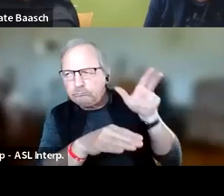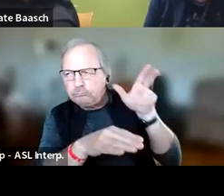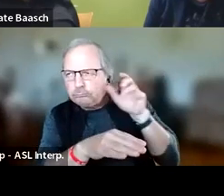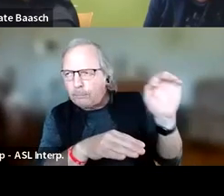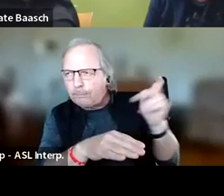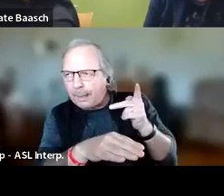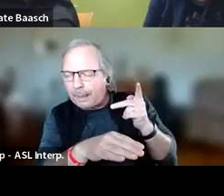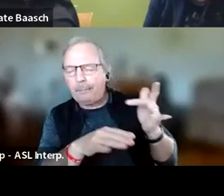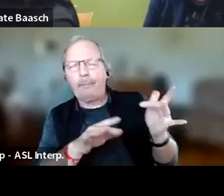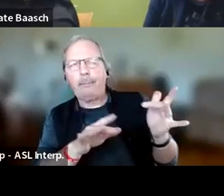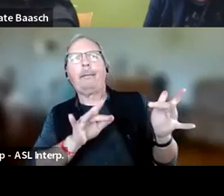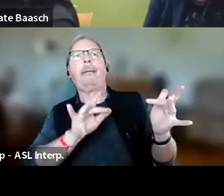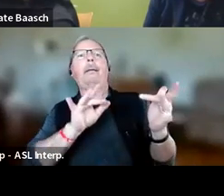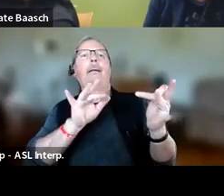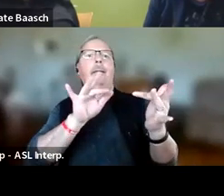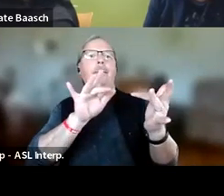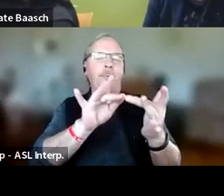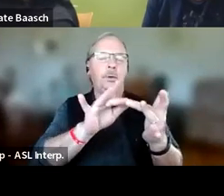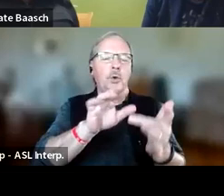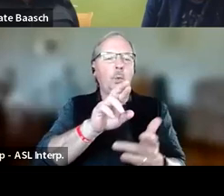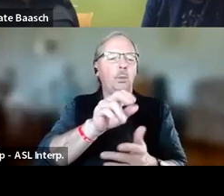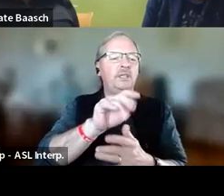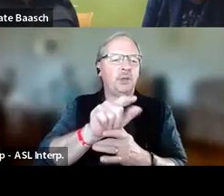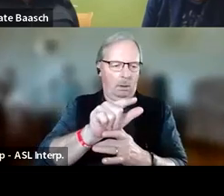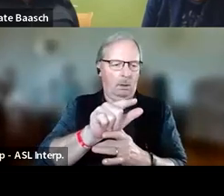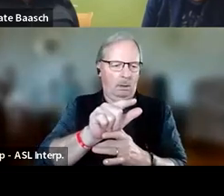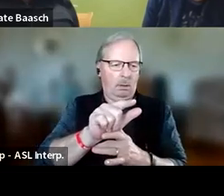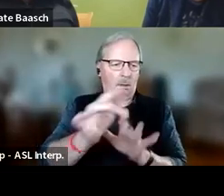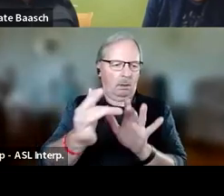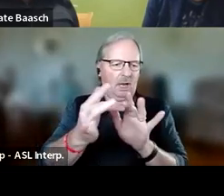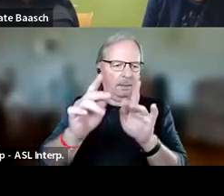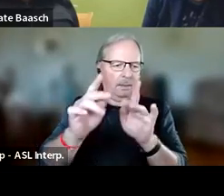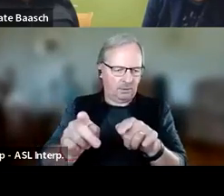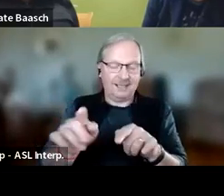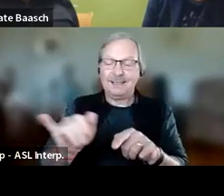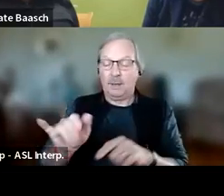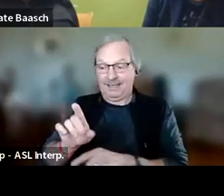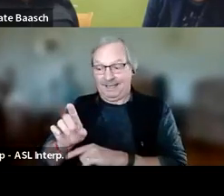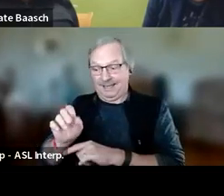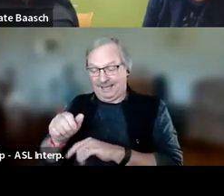then I would reach out to my regional liaison. And similarly with DDS, if I sent a message to the examiner